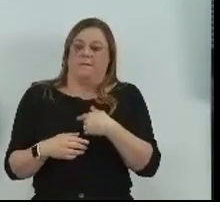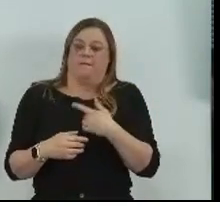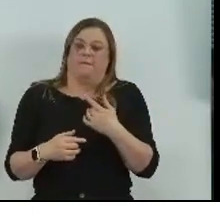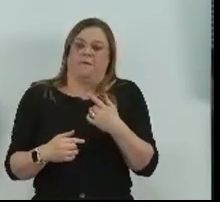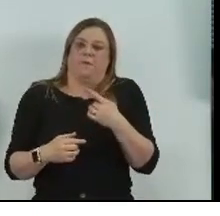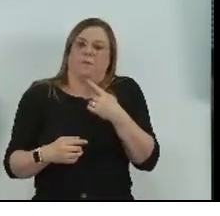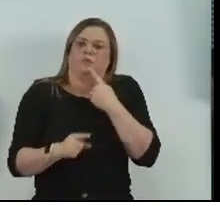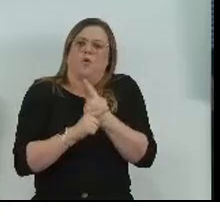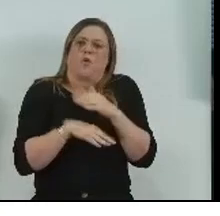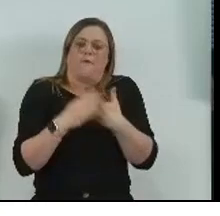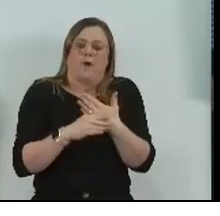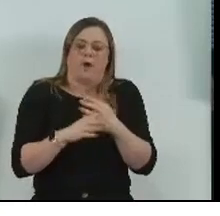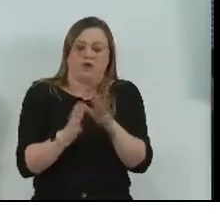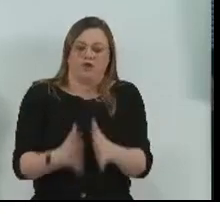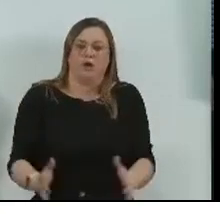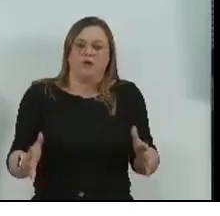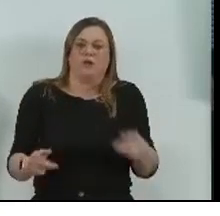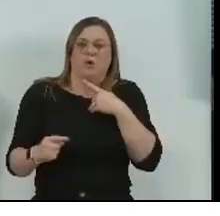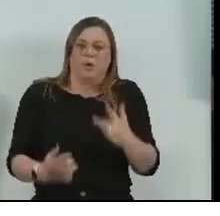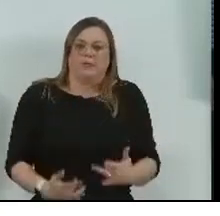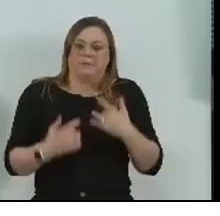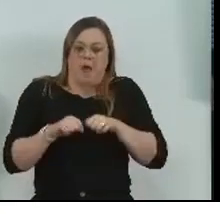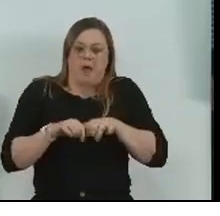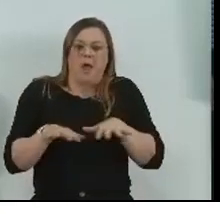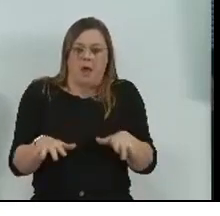which was one of the mottos I think even Channel 4 were pushing out.